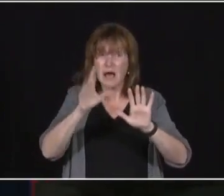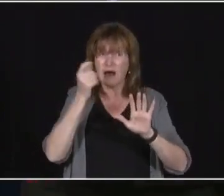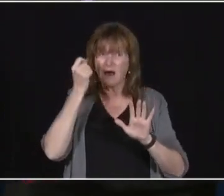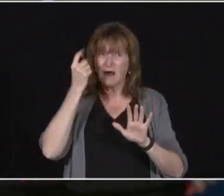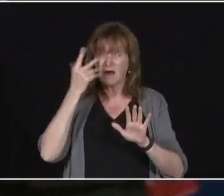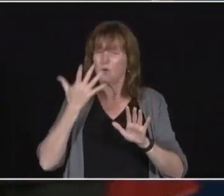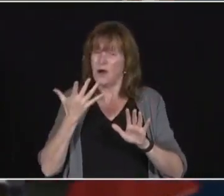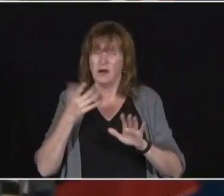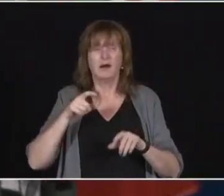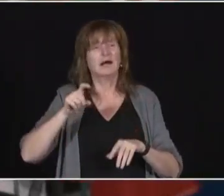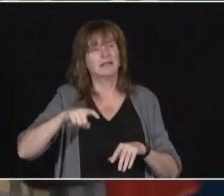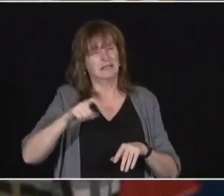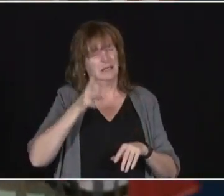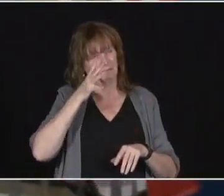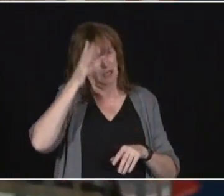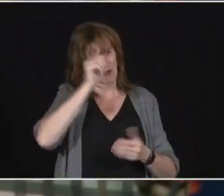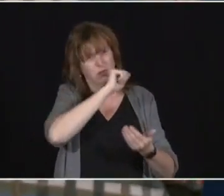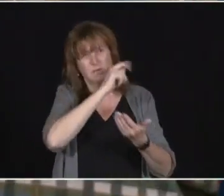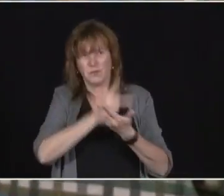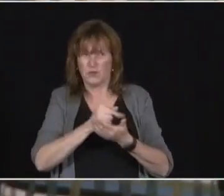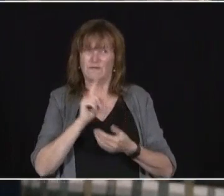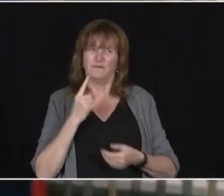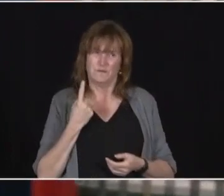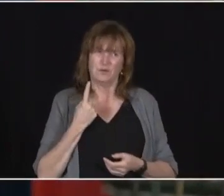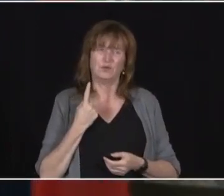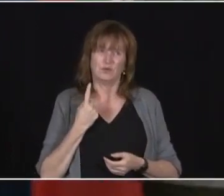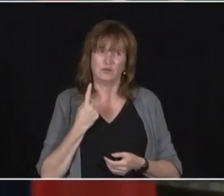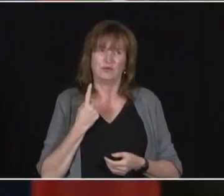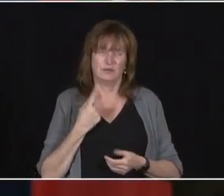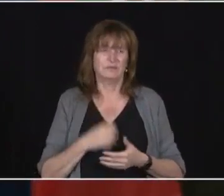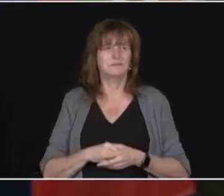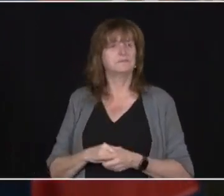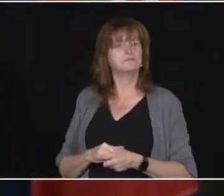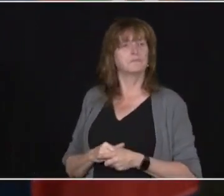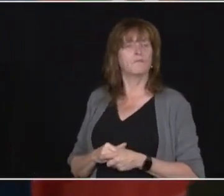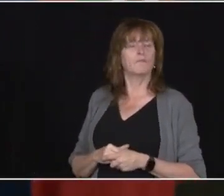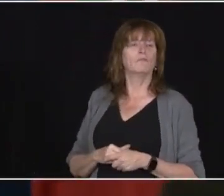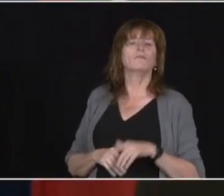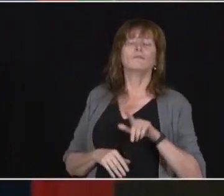of course, parental permission needs to be obtained first. Next question.